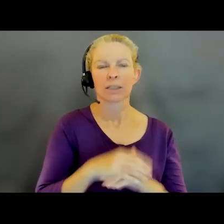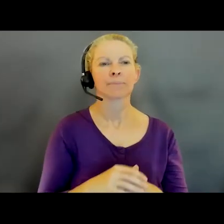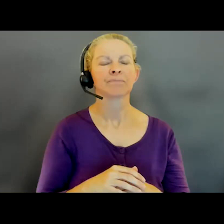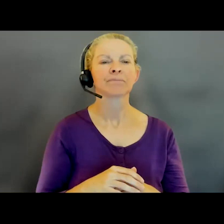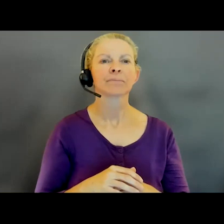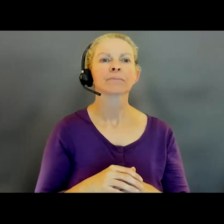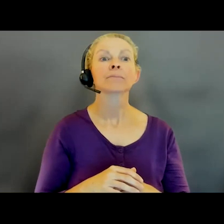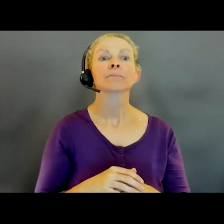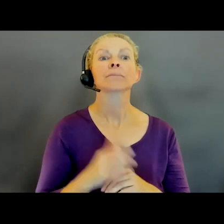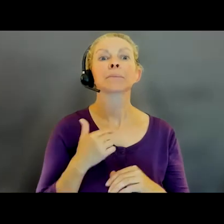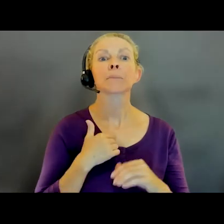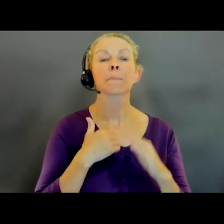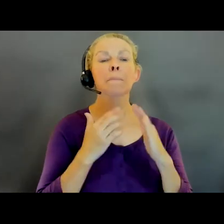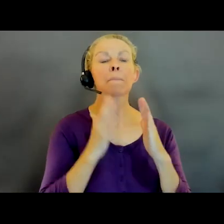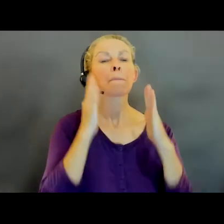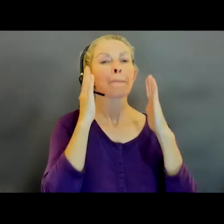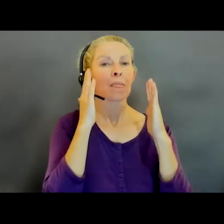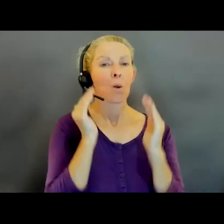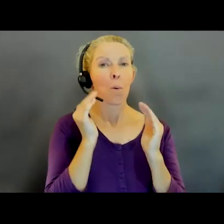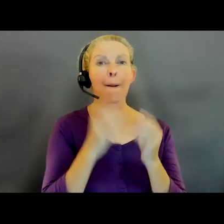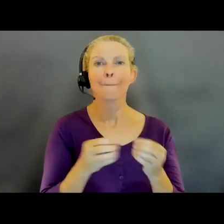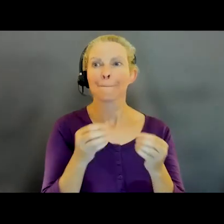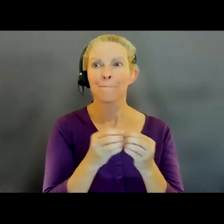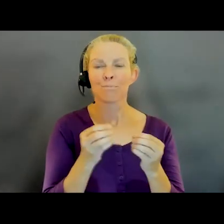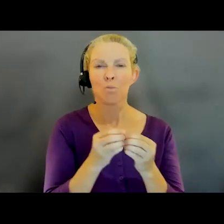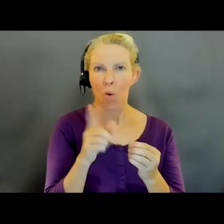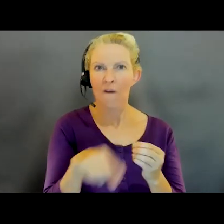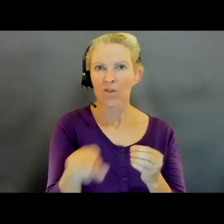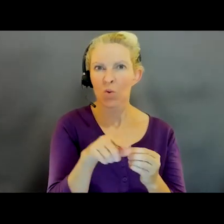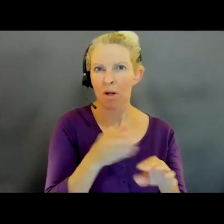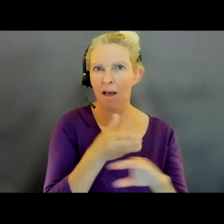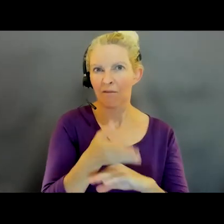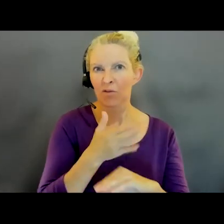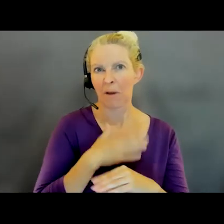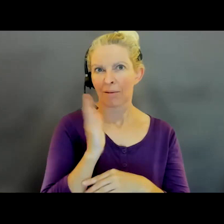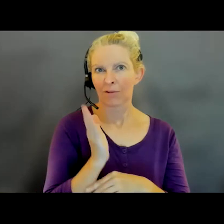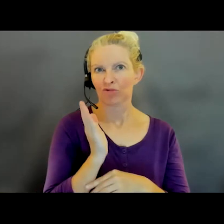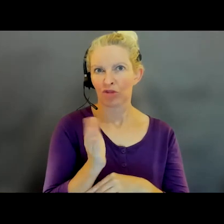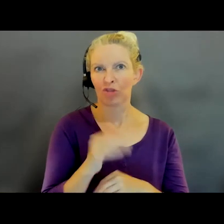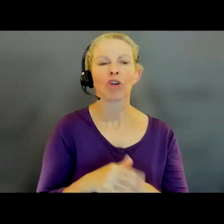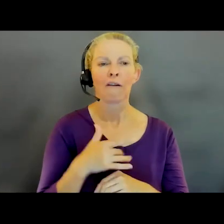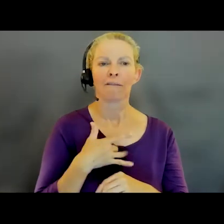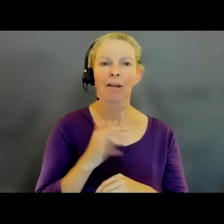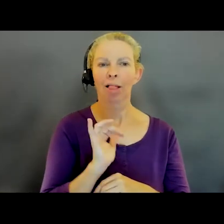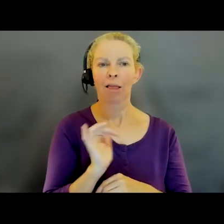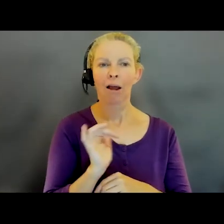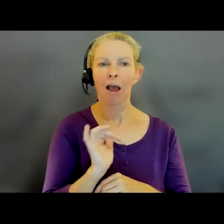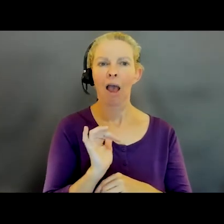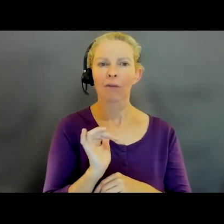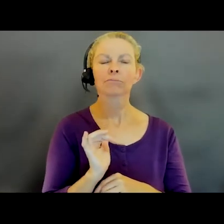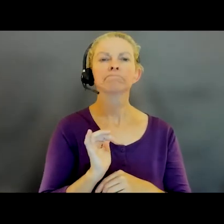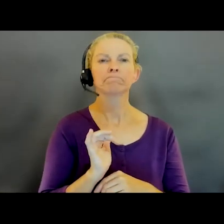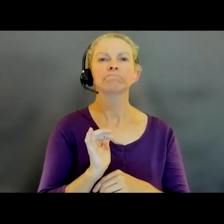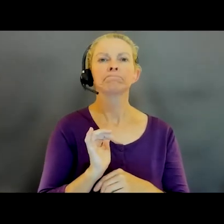hope that more of you, at the end of this session, are in the just right, pragmatic use of ethical